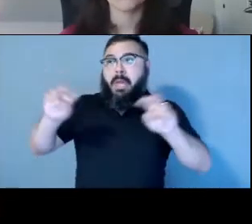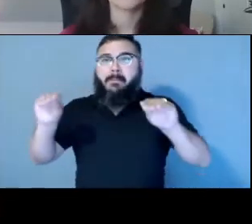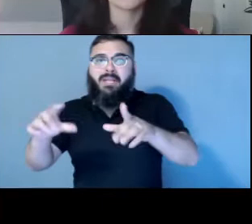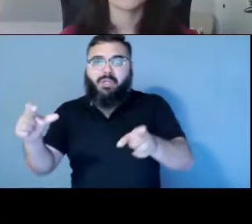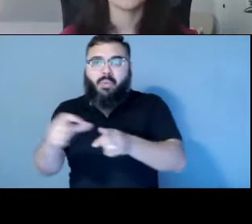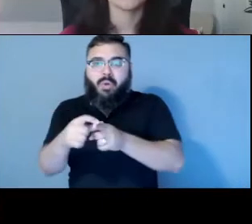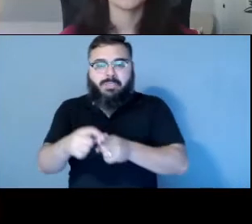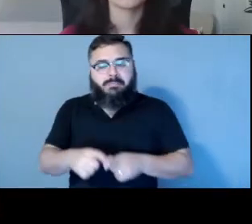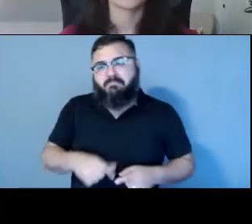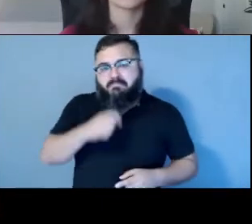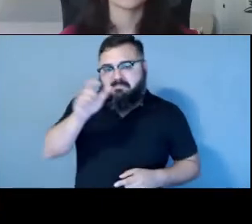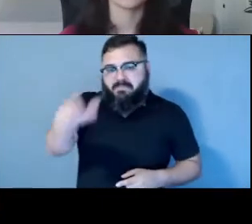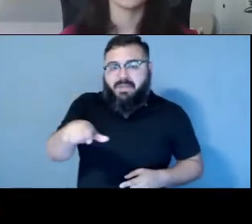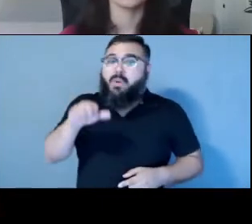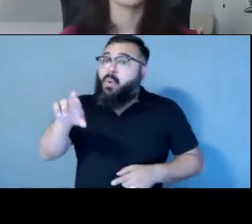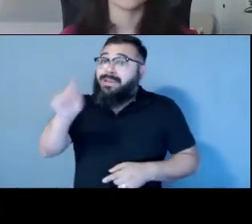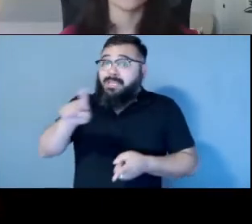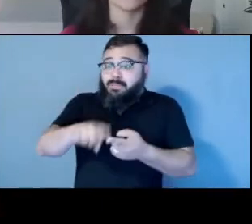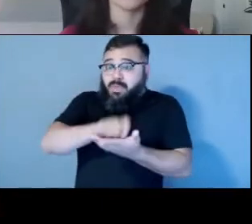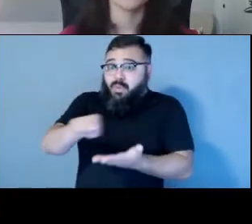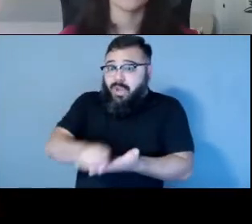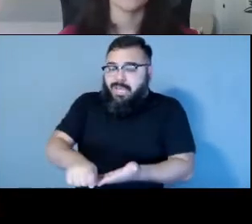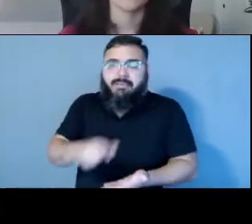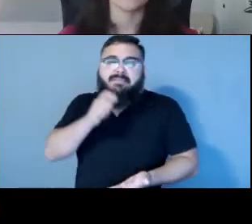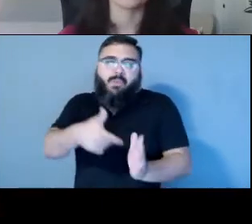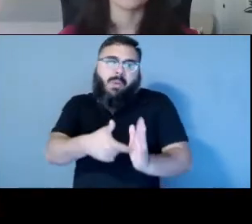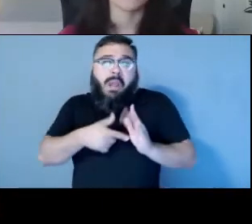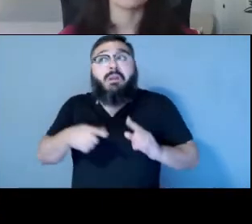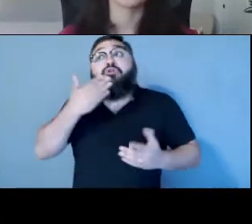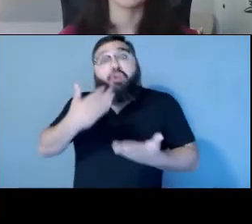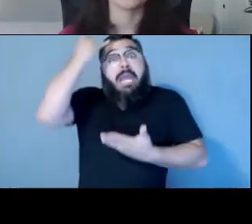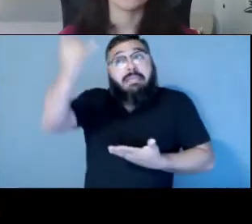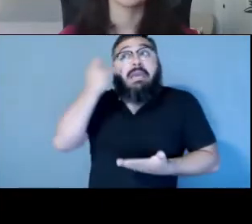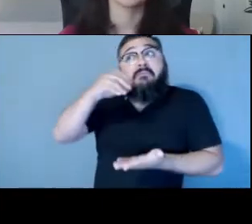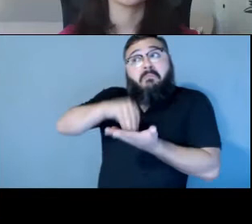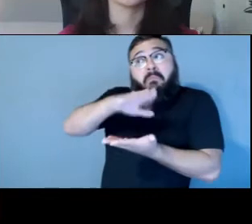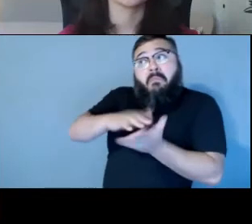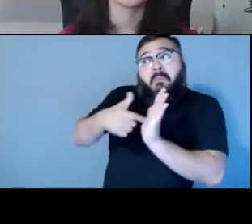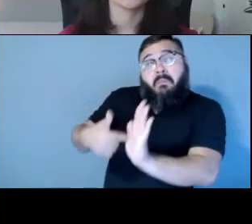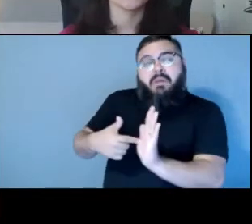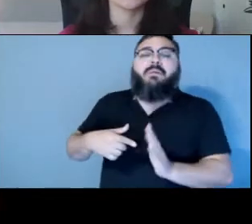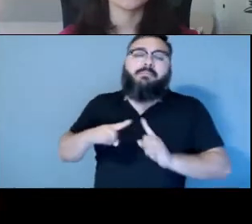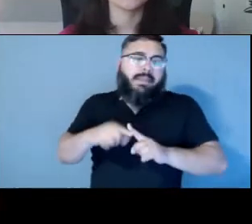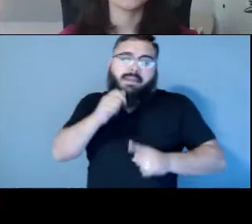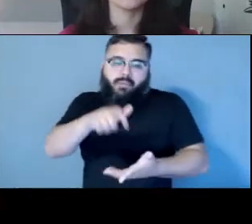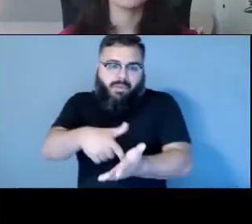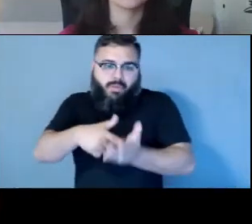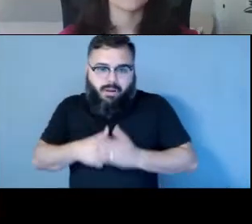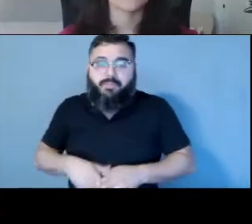always a good idea to put this type of thing in writing, but it's not required. The accommodation request should disclose disability